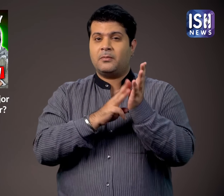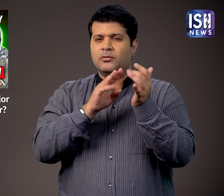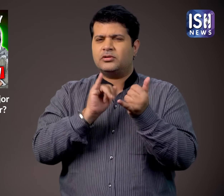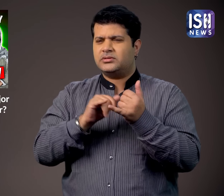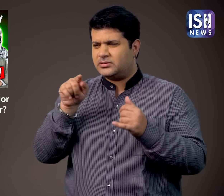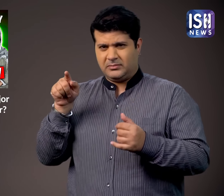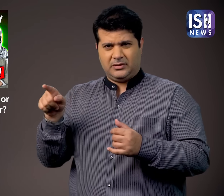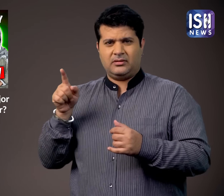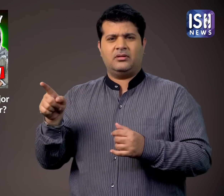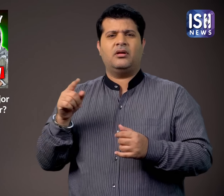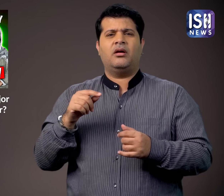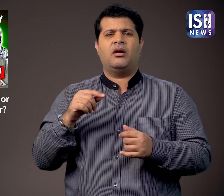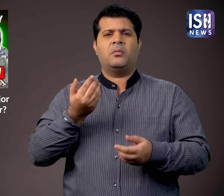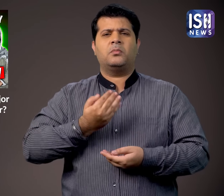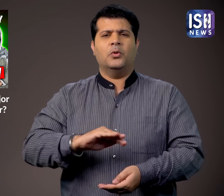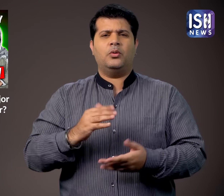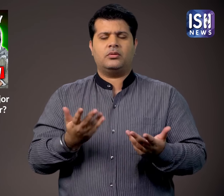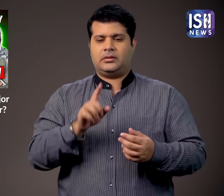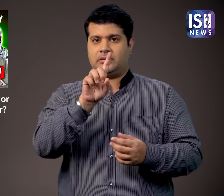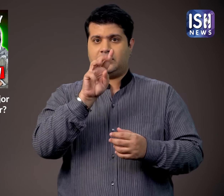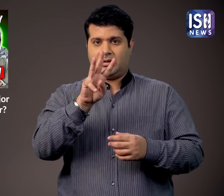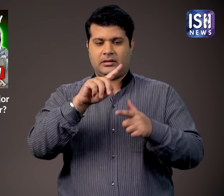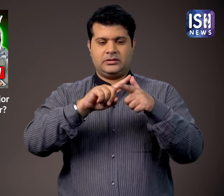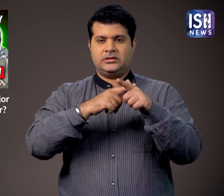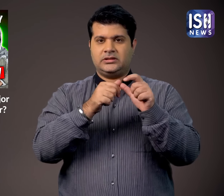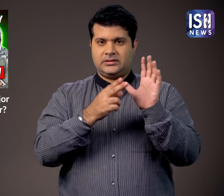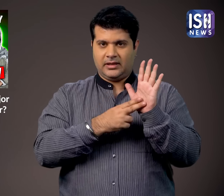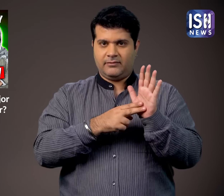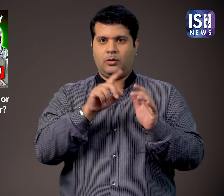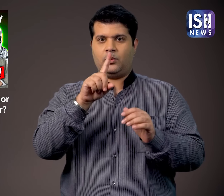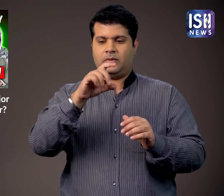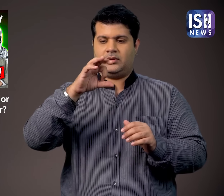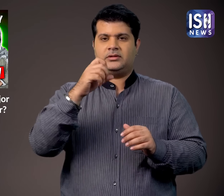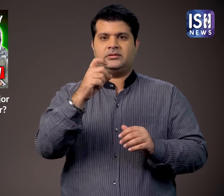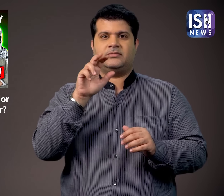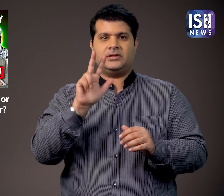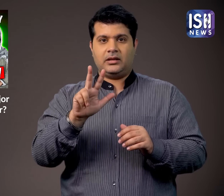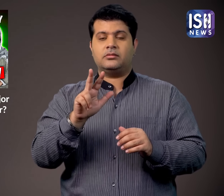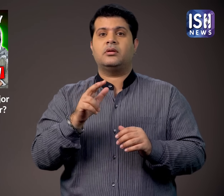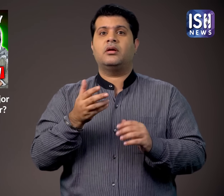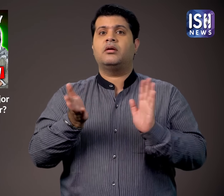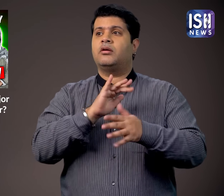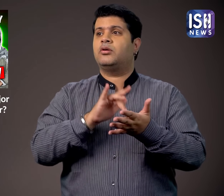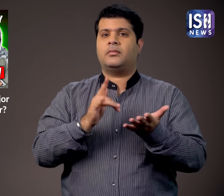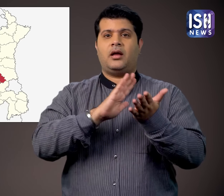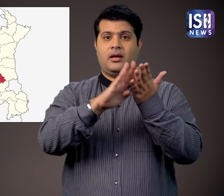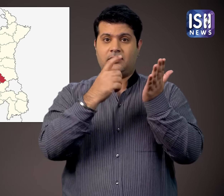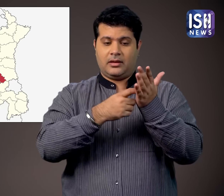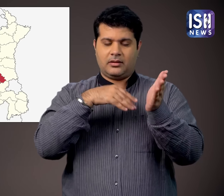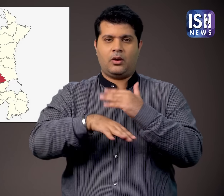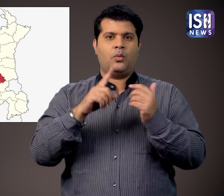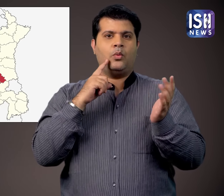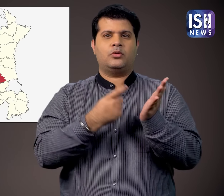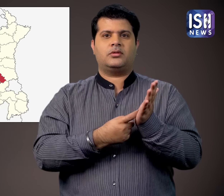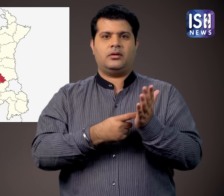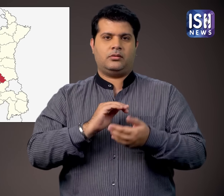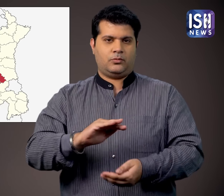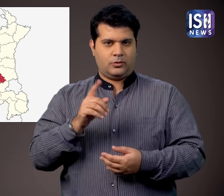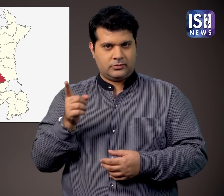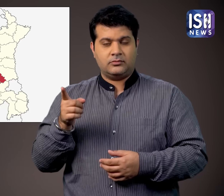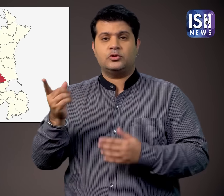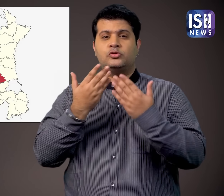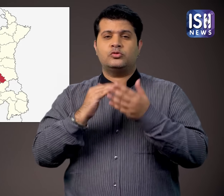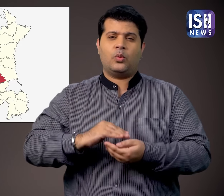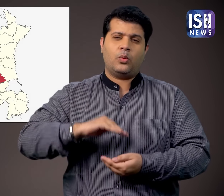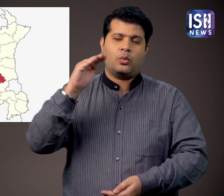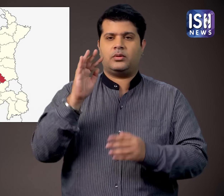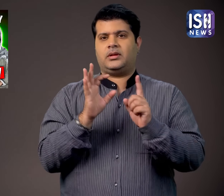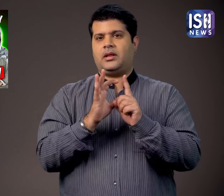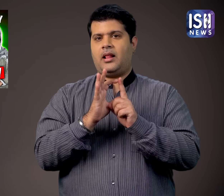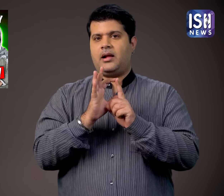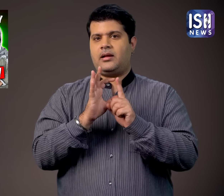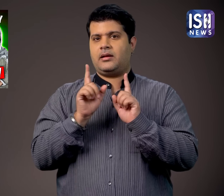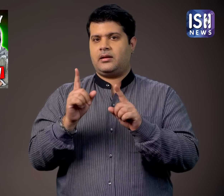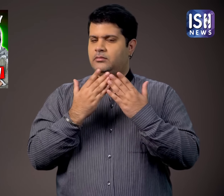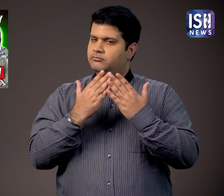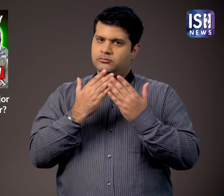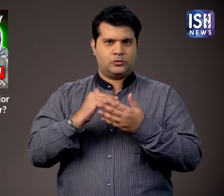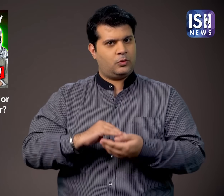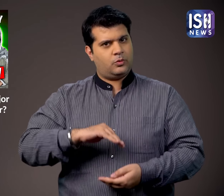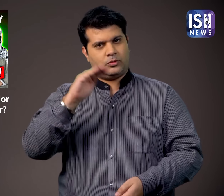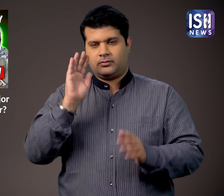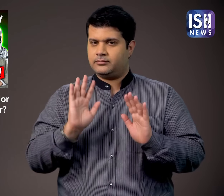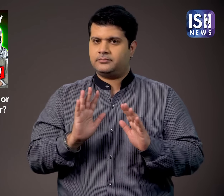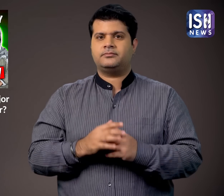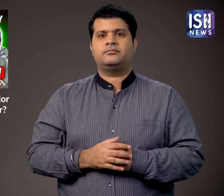Major Mohit Sharma was born on 13 January 1978 in Rohtak, Haryana and completed his schooling in Delhi.